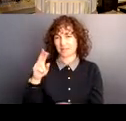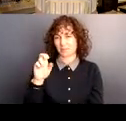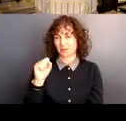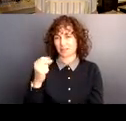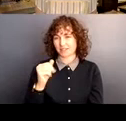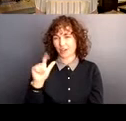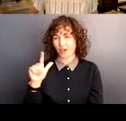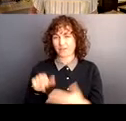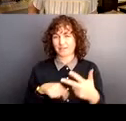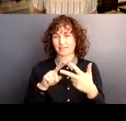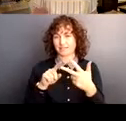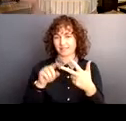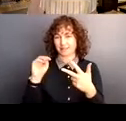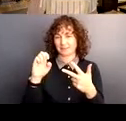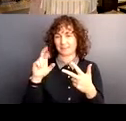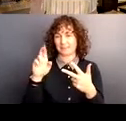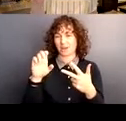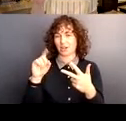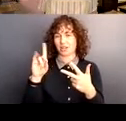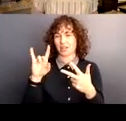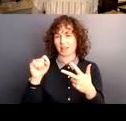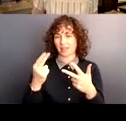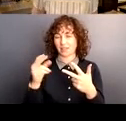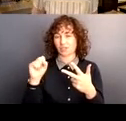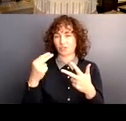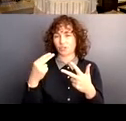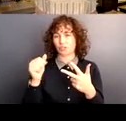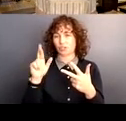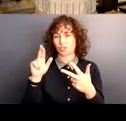and Ms. Meredith Sharpe a Neurological music therapist.